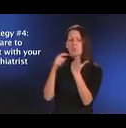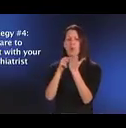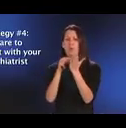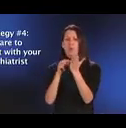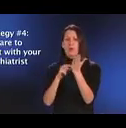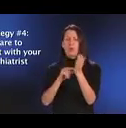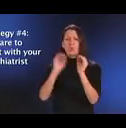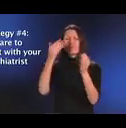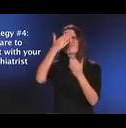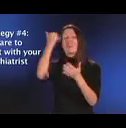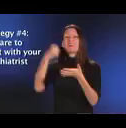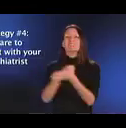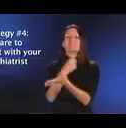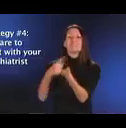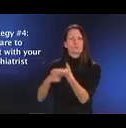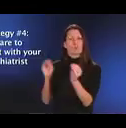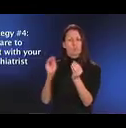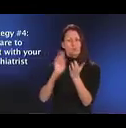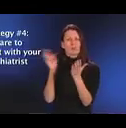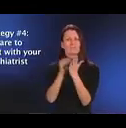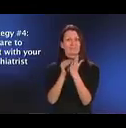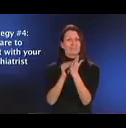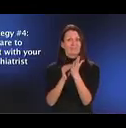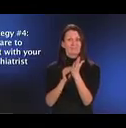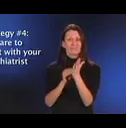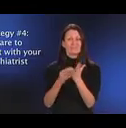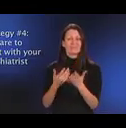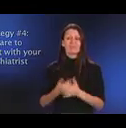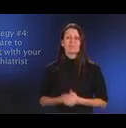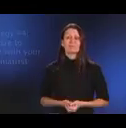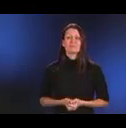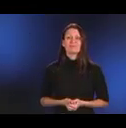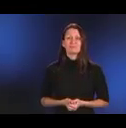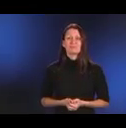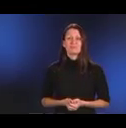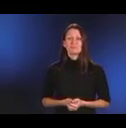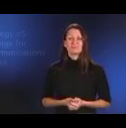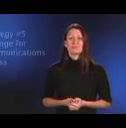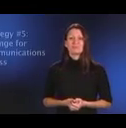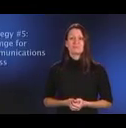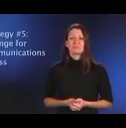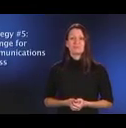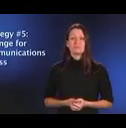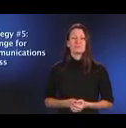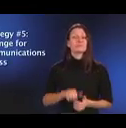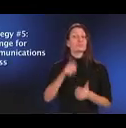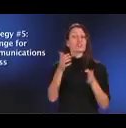That way the peer will not forget anything they want to discuss.